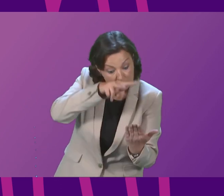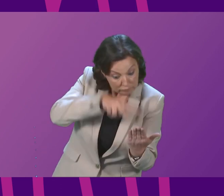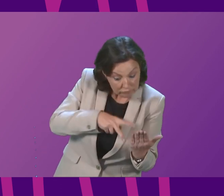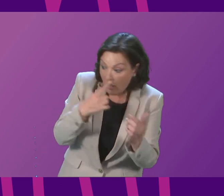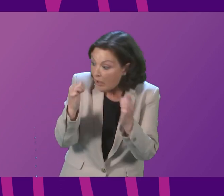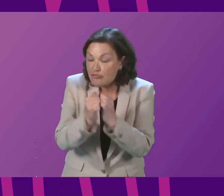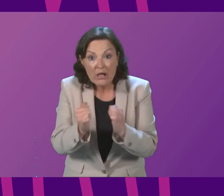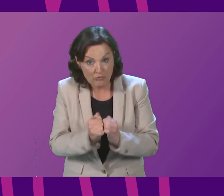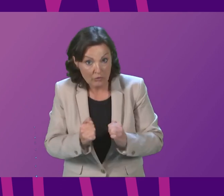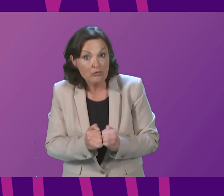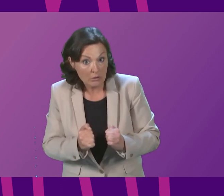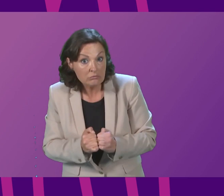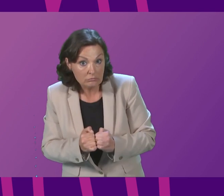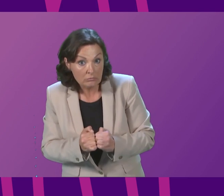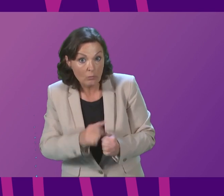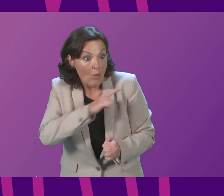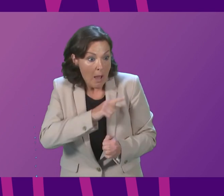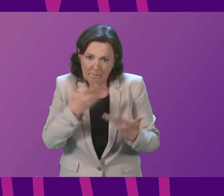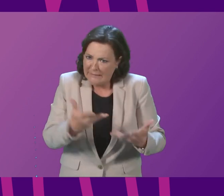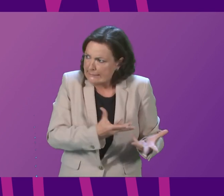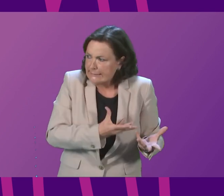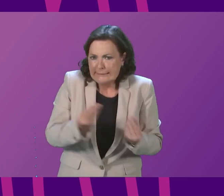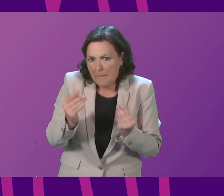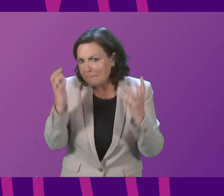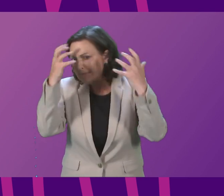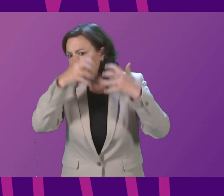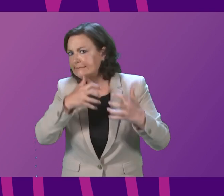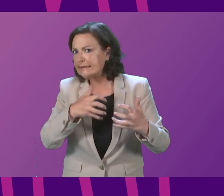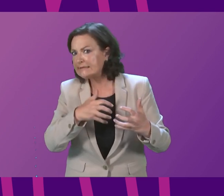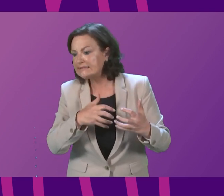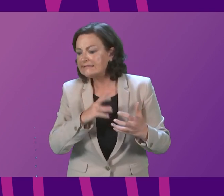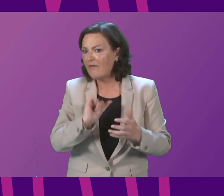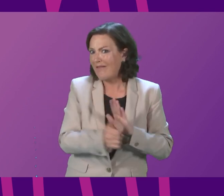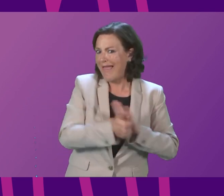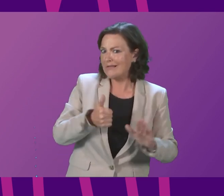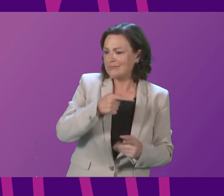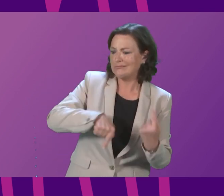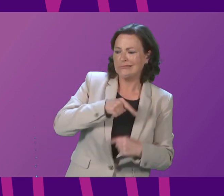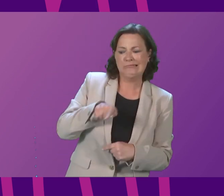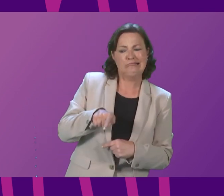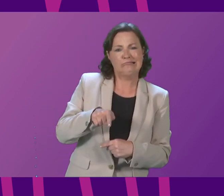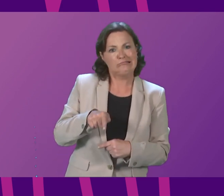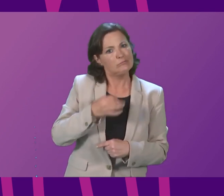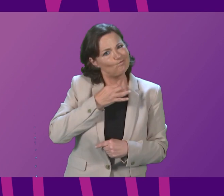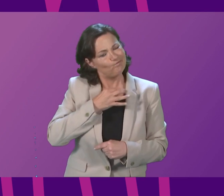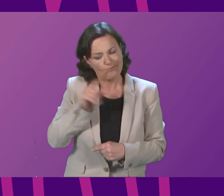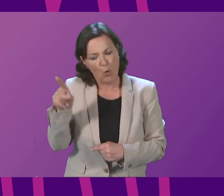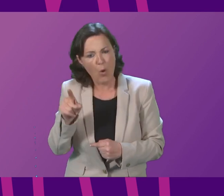Some concerns have been raised by experts about what might be in the bill; other experts have voiced real support for it.